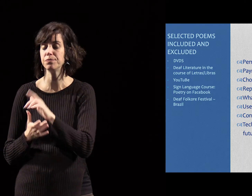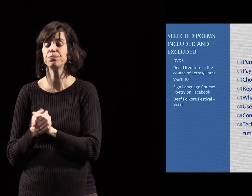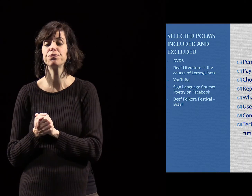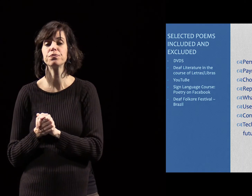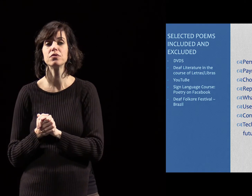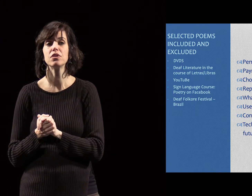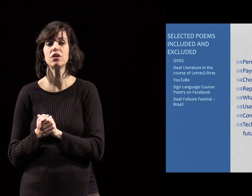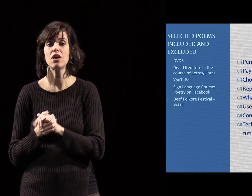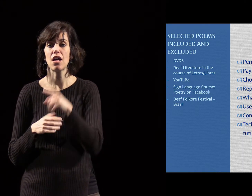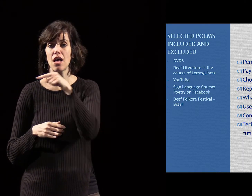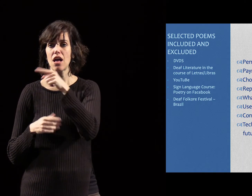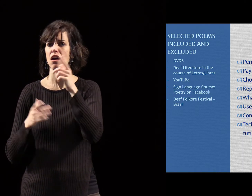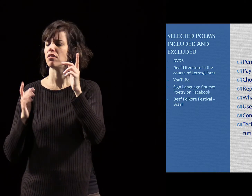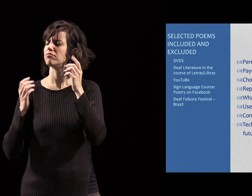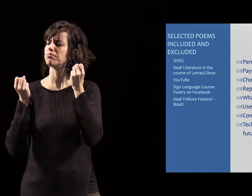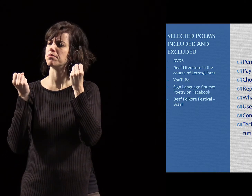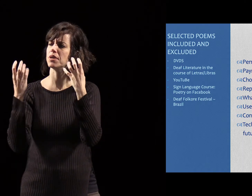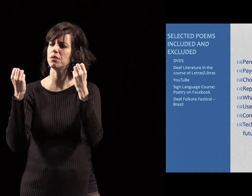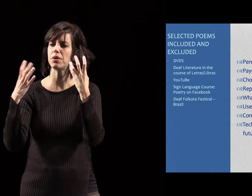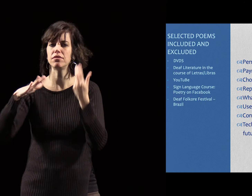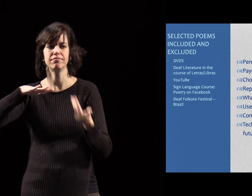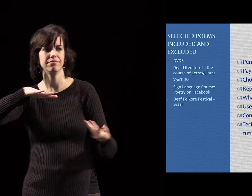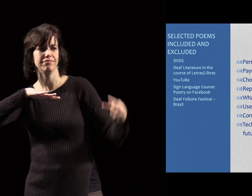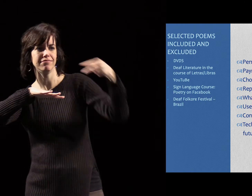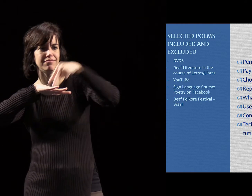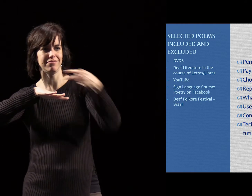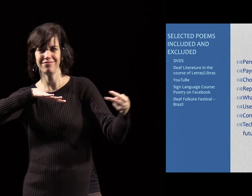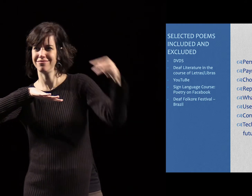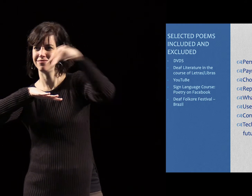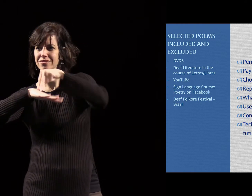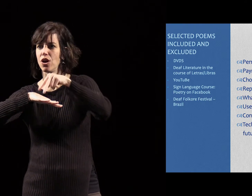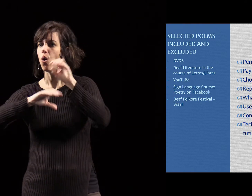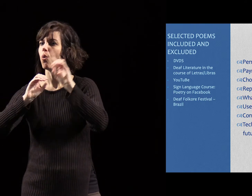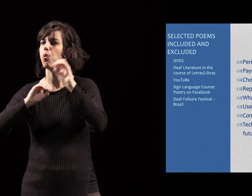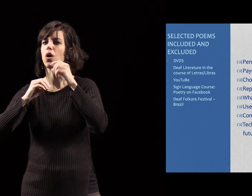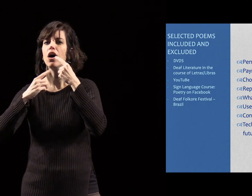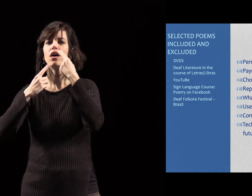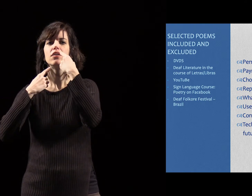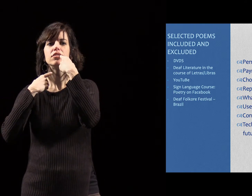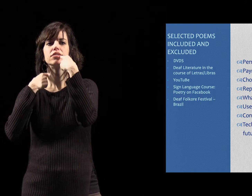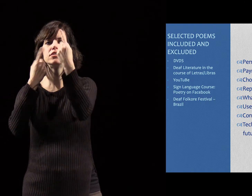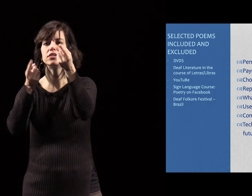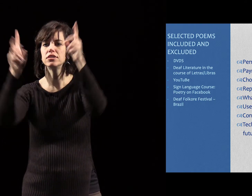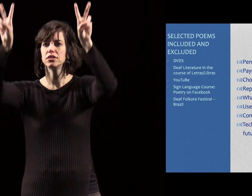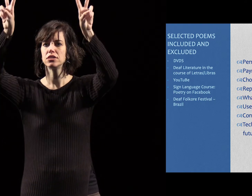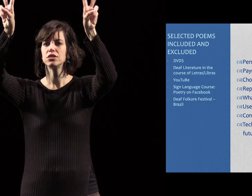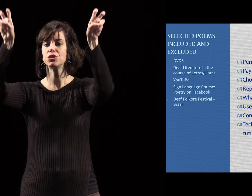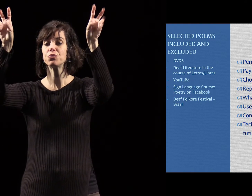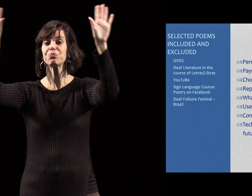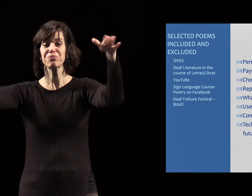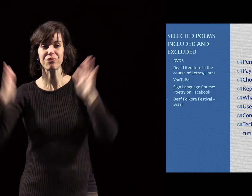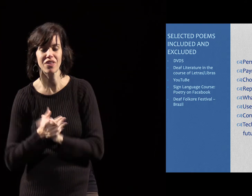Oftentimes, live performers will not start with an introduction or a title.